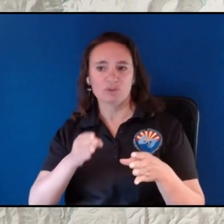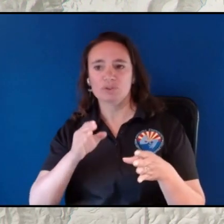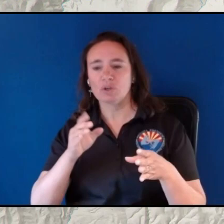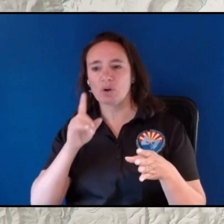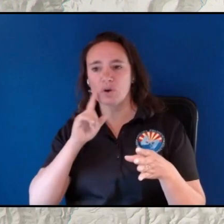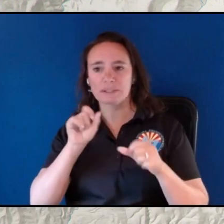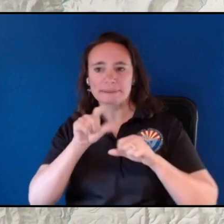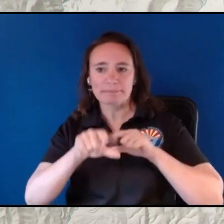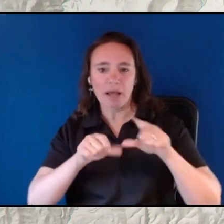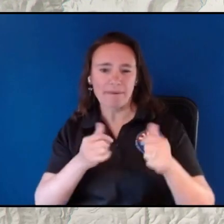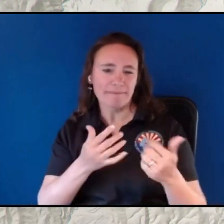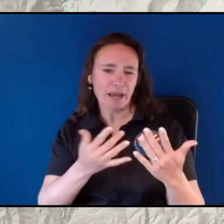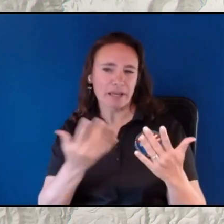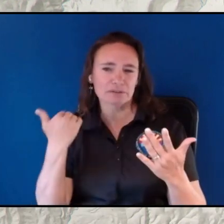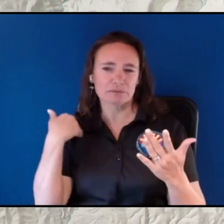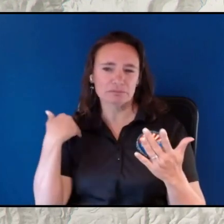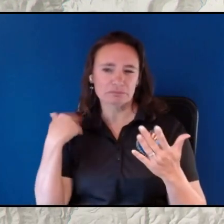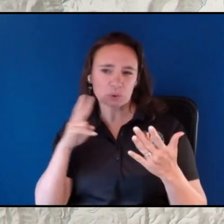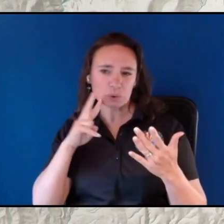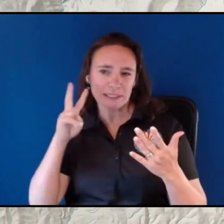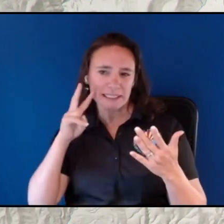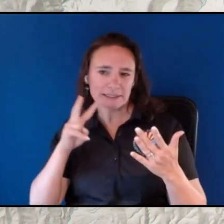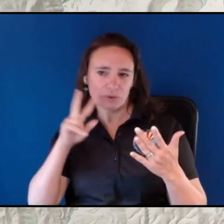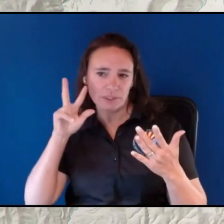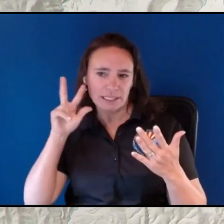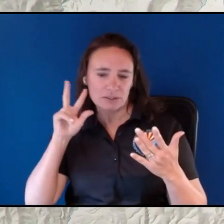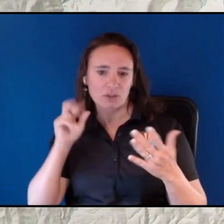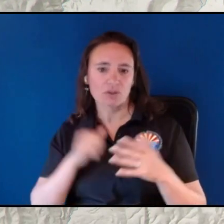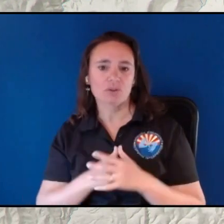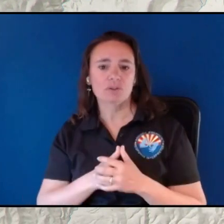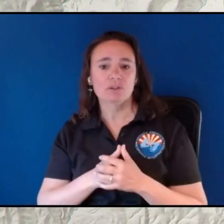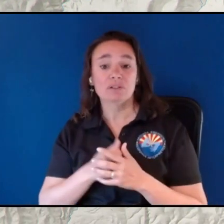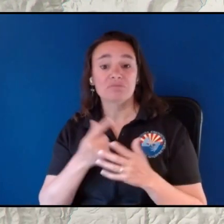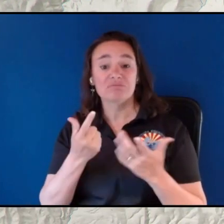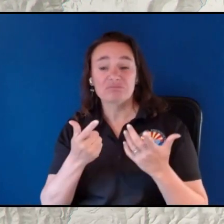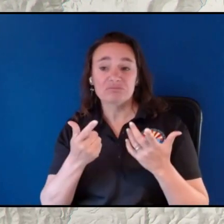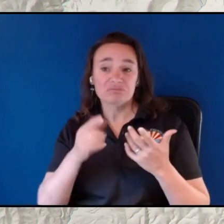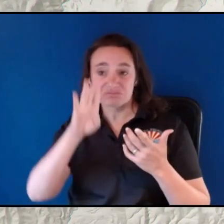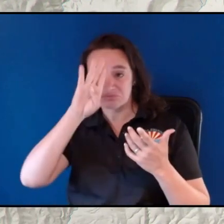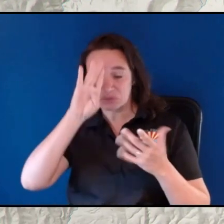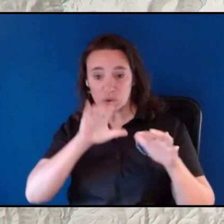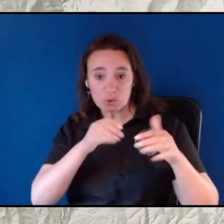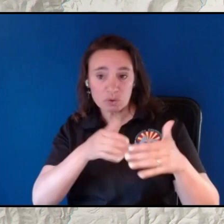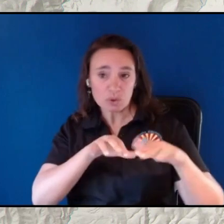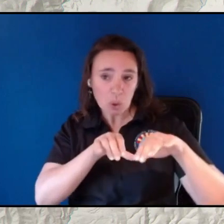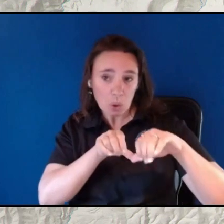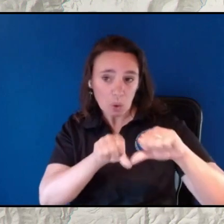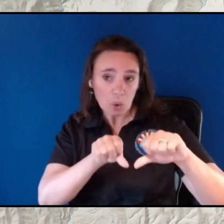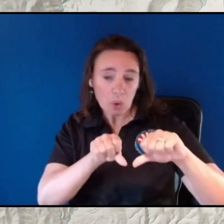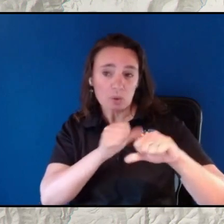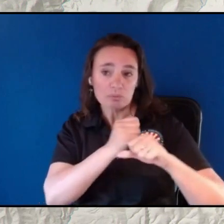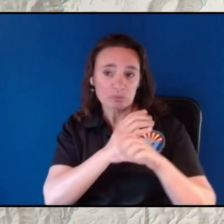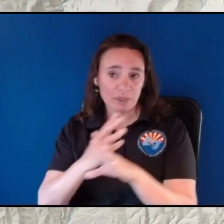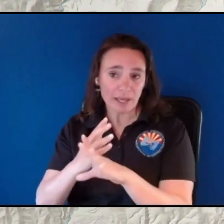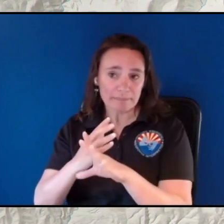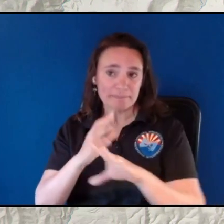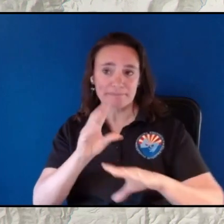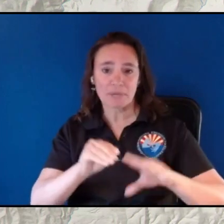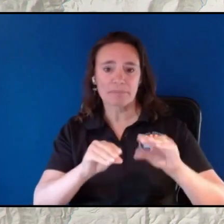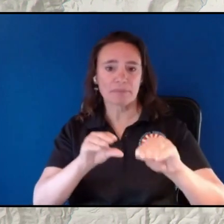in all along that road all the way up to the 203 road and again hold, prep, mop up. And we're getting much closer with